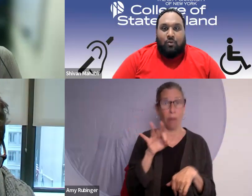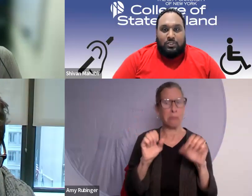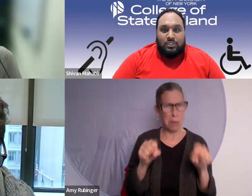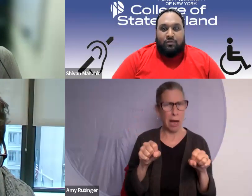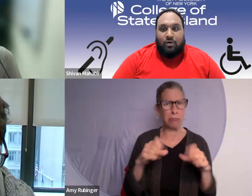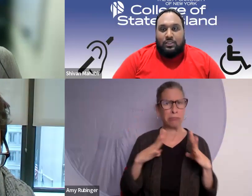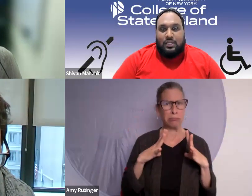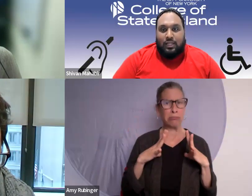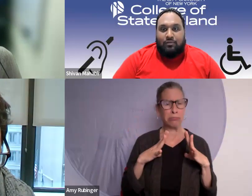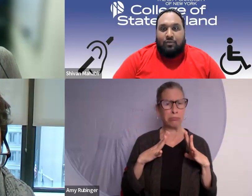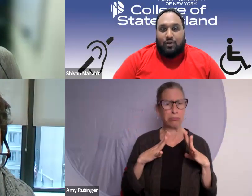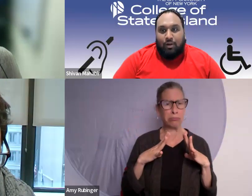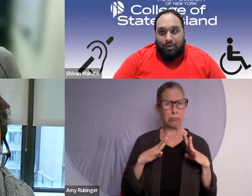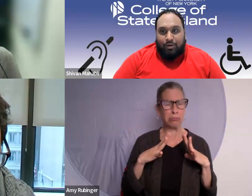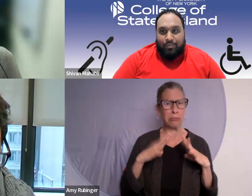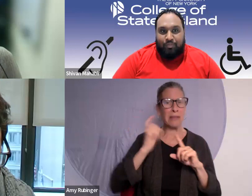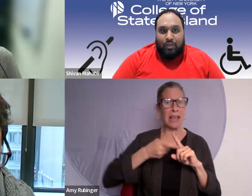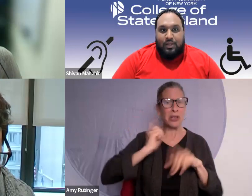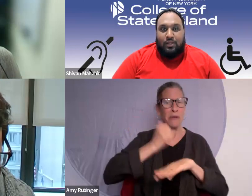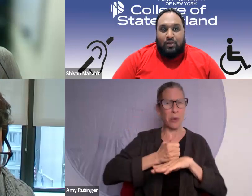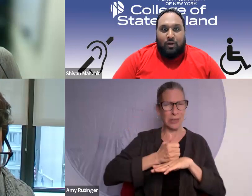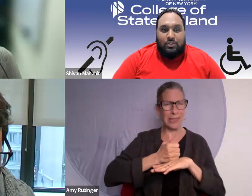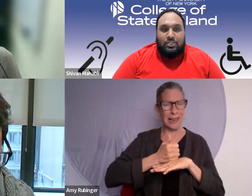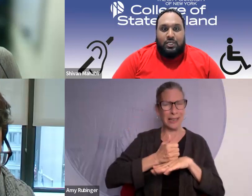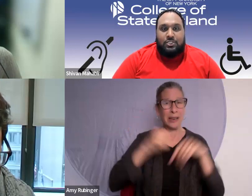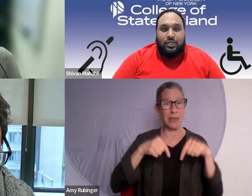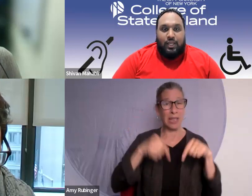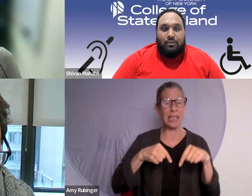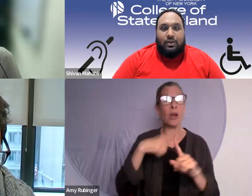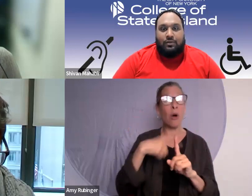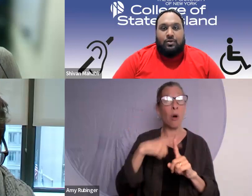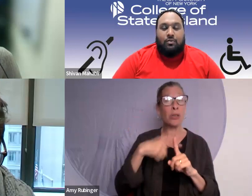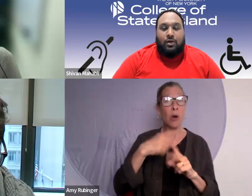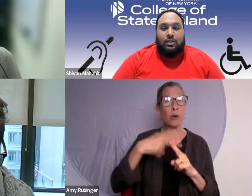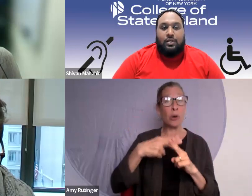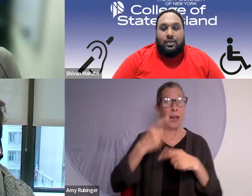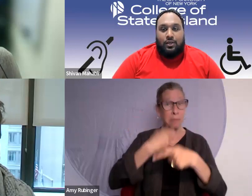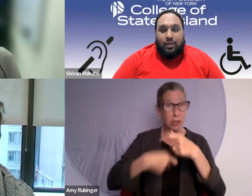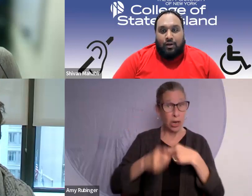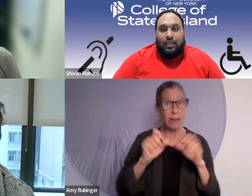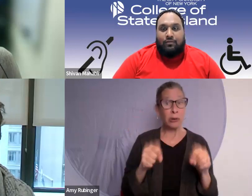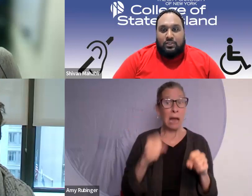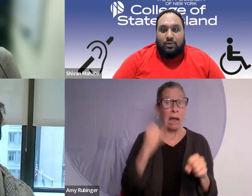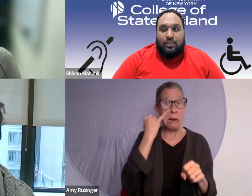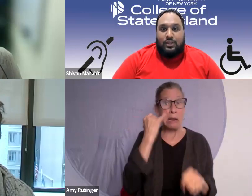which is the default setting for the webinar. You will also change your name if you do not want your current name visible